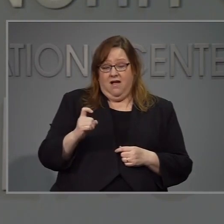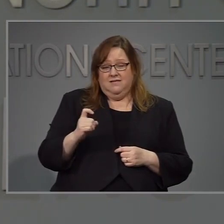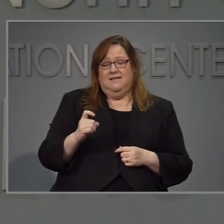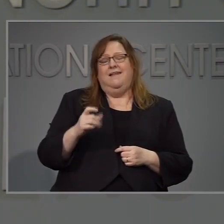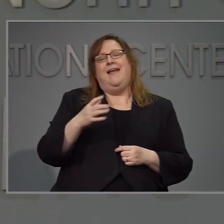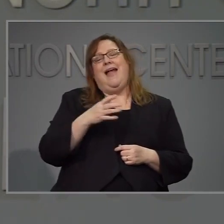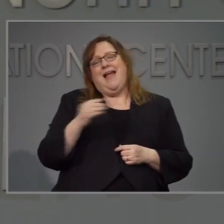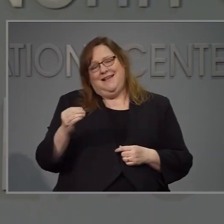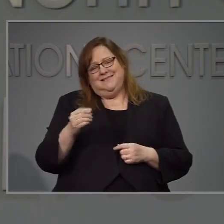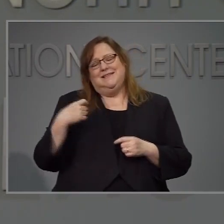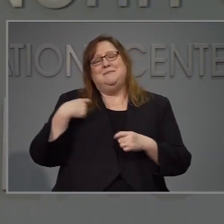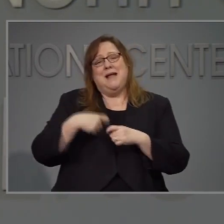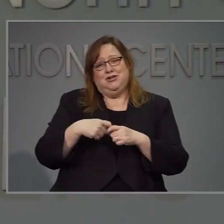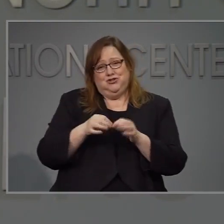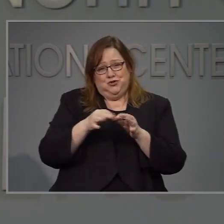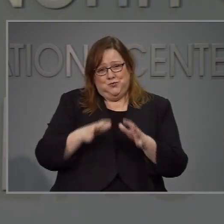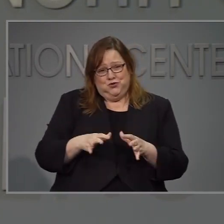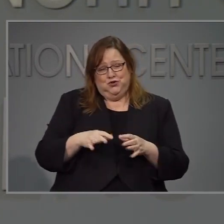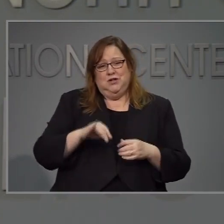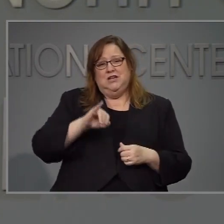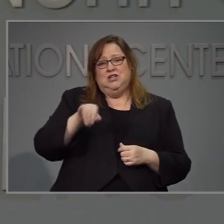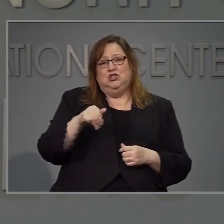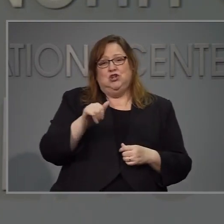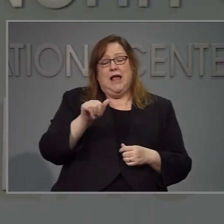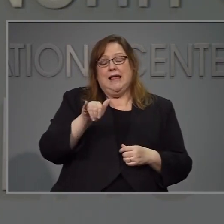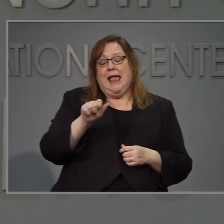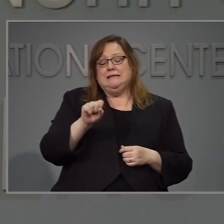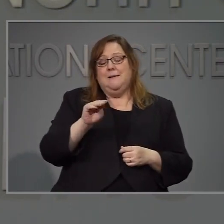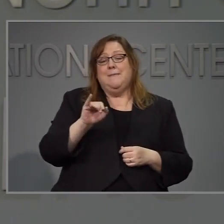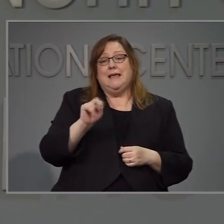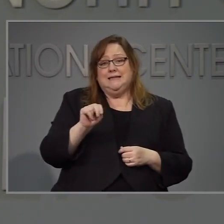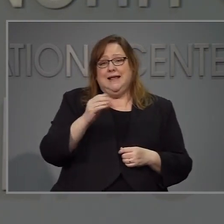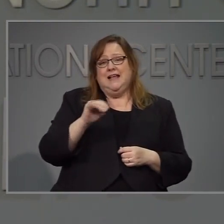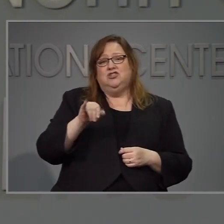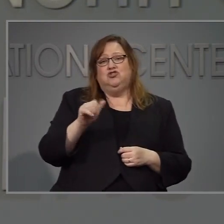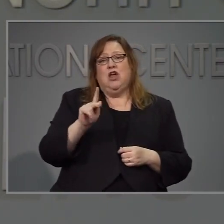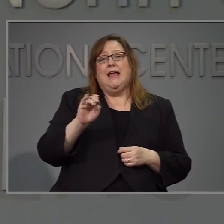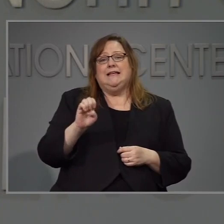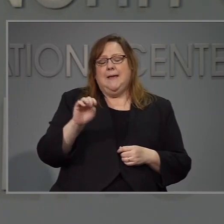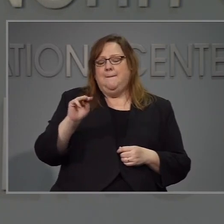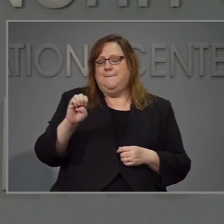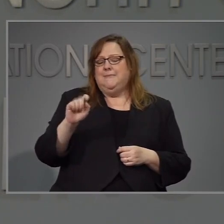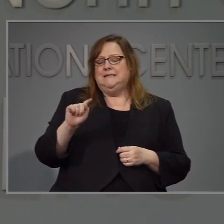FOX OR OUR SIGN LANGUAGE INTERPRETERS. AND BEHIND THE SCENES JACKIE IN JASMINE